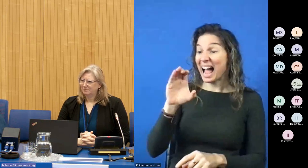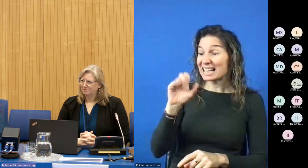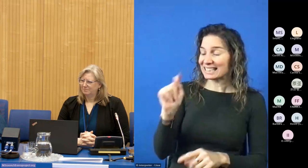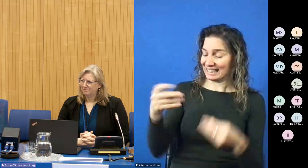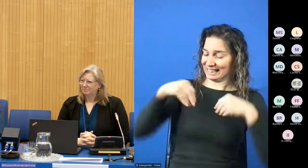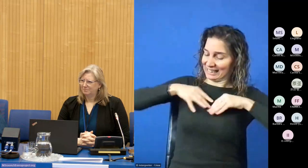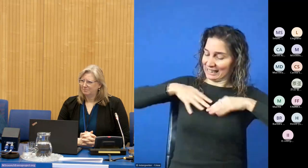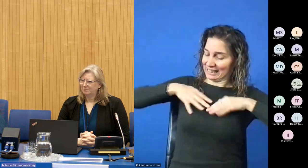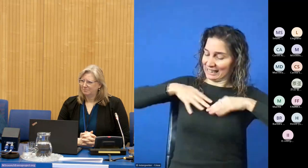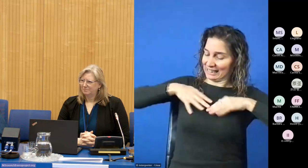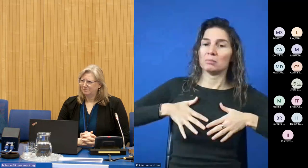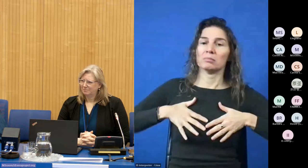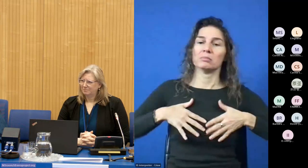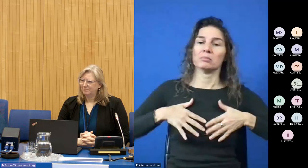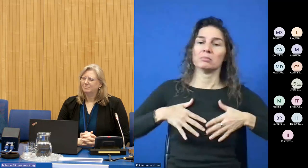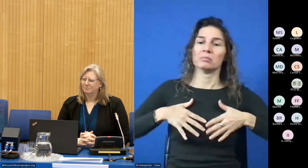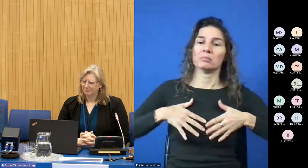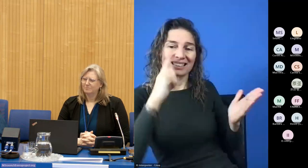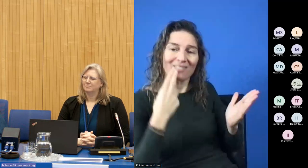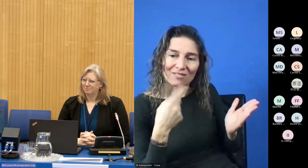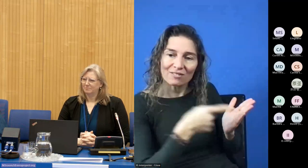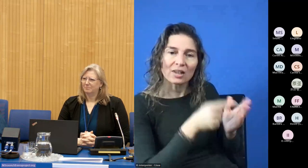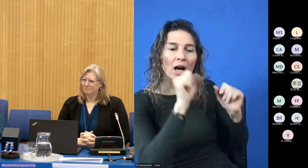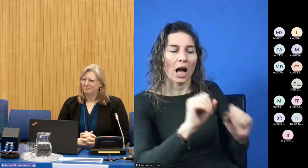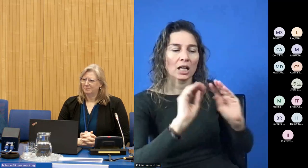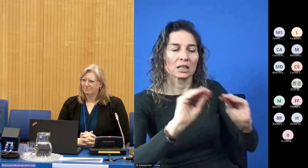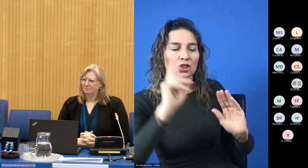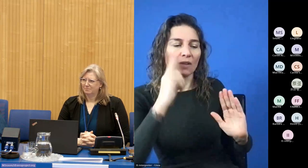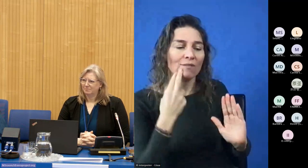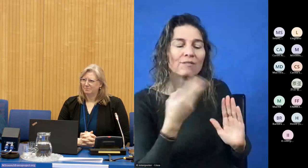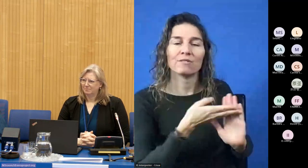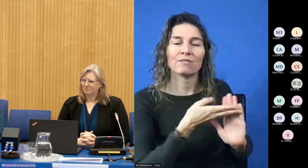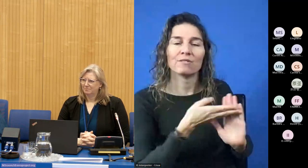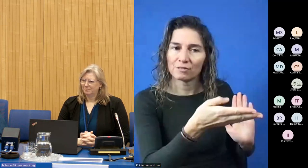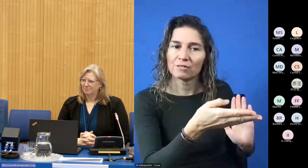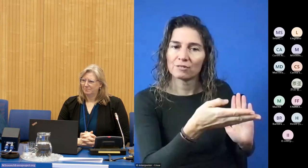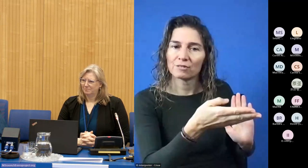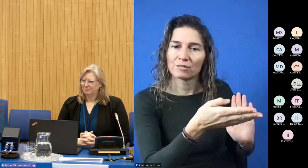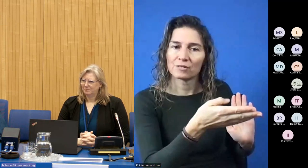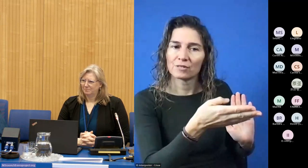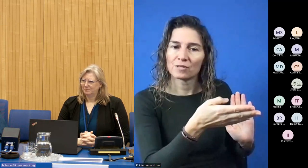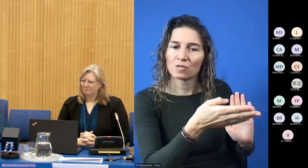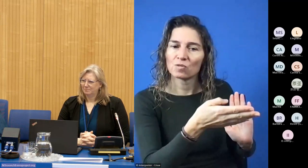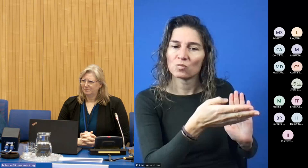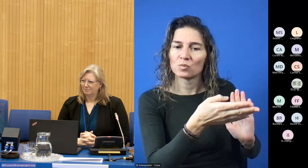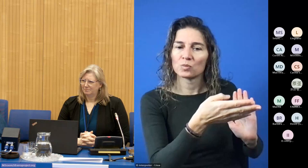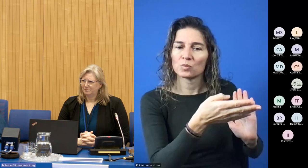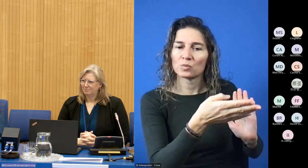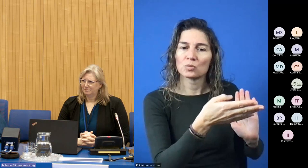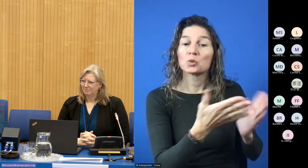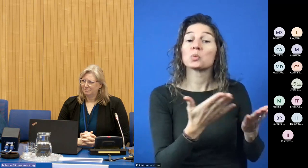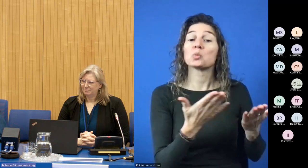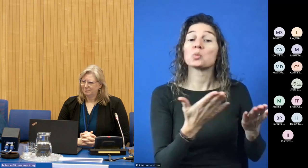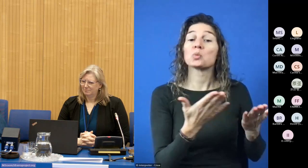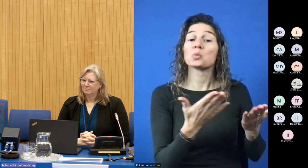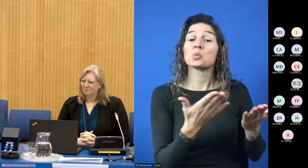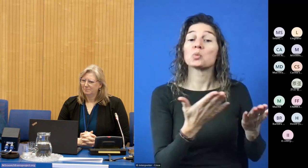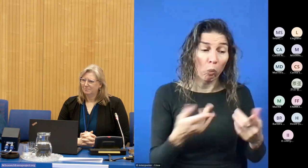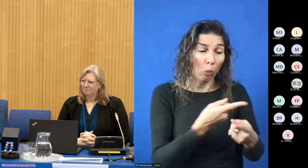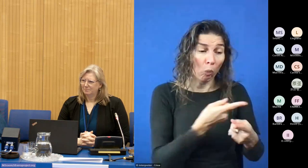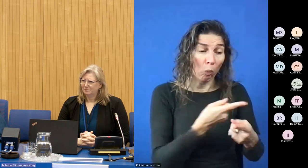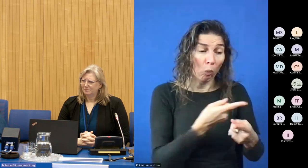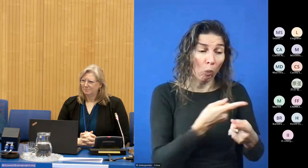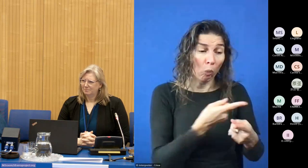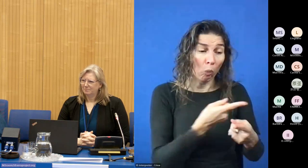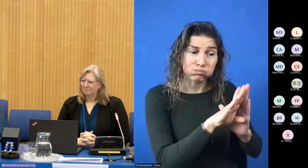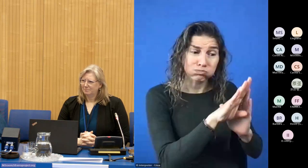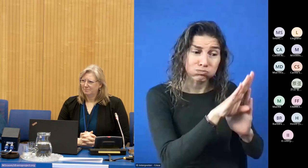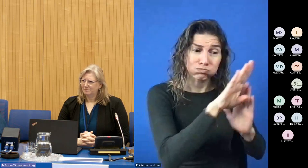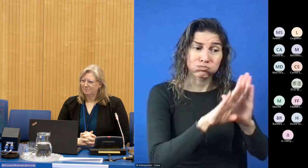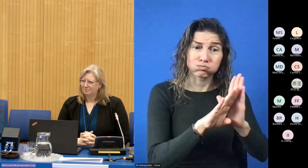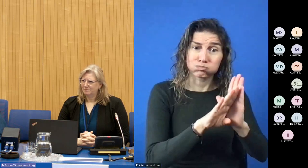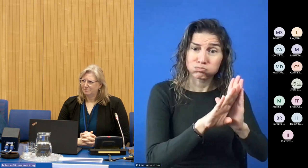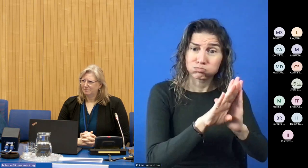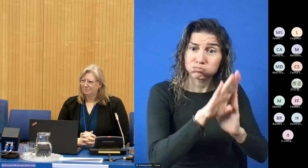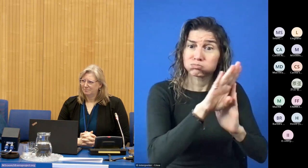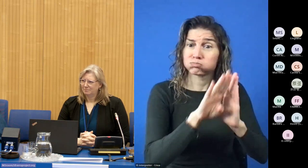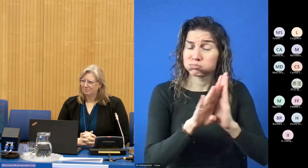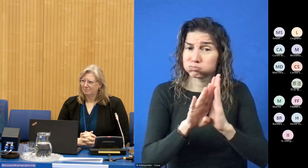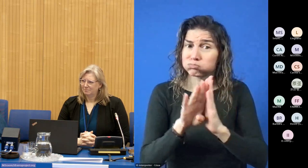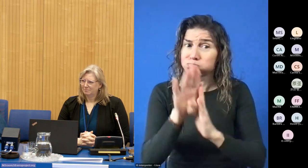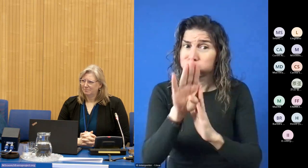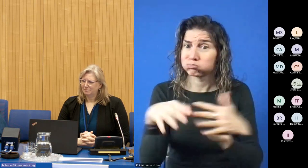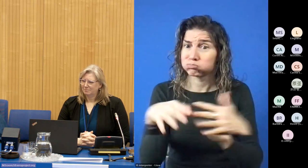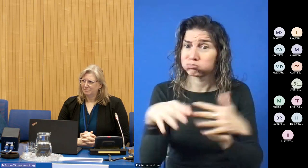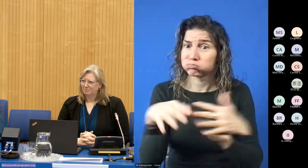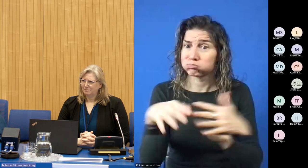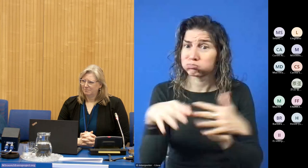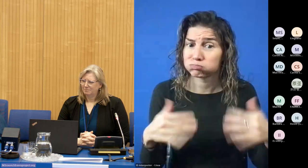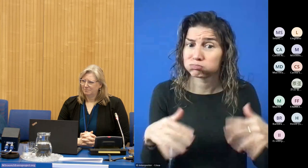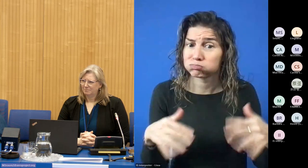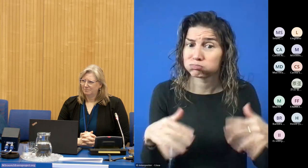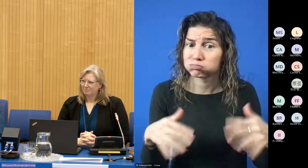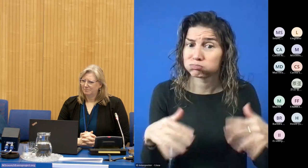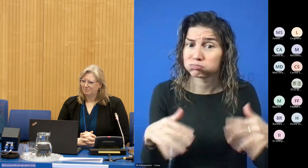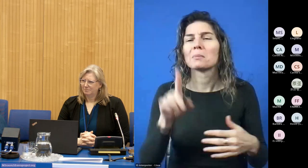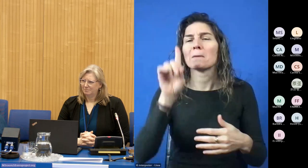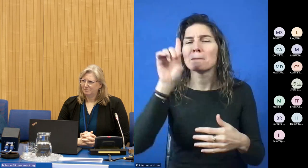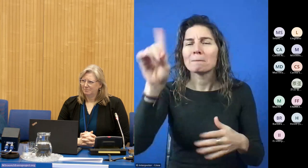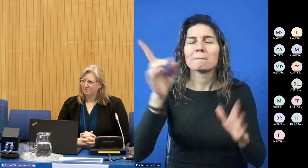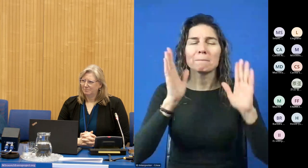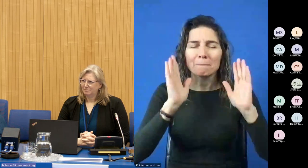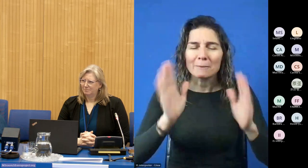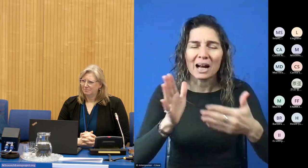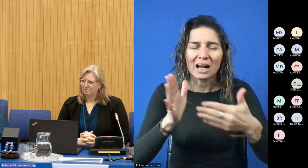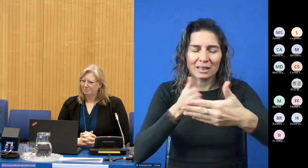deaf to teach fellow deaf? I think maybe, this is the way to remove barriers, innovations that are